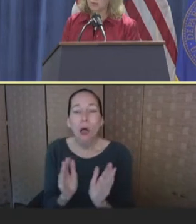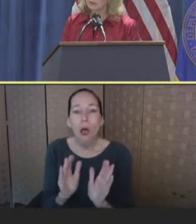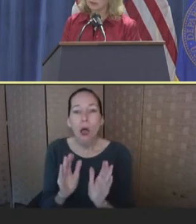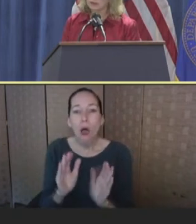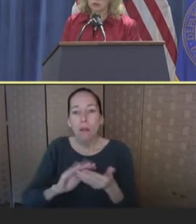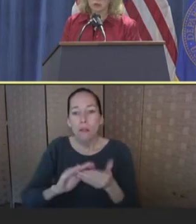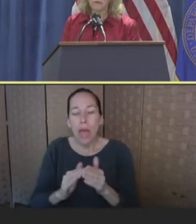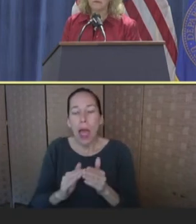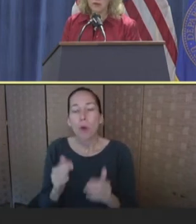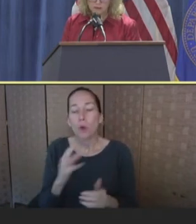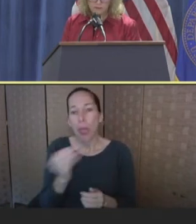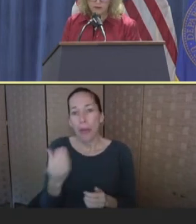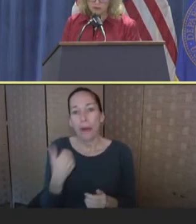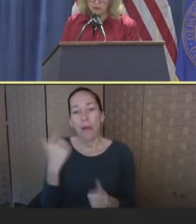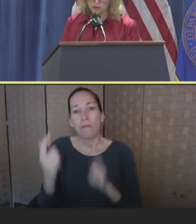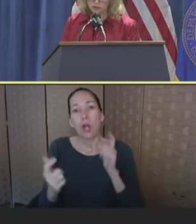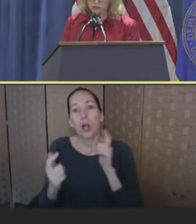population of very, very young children.